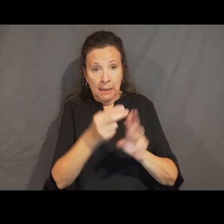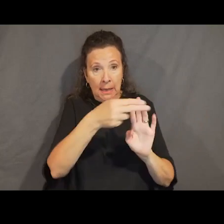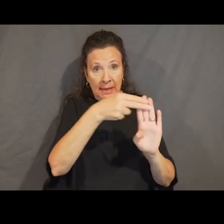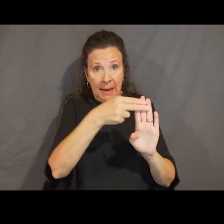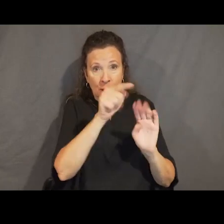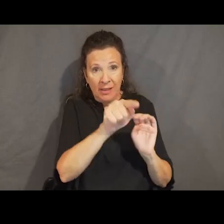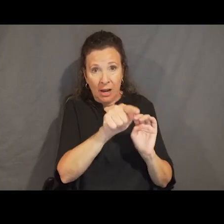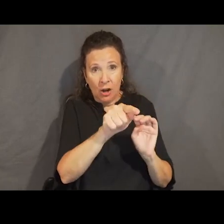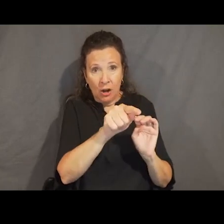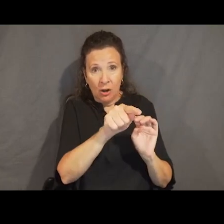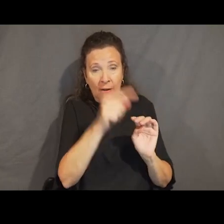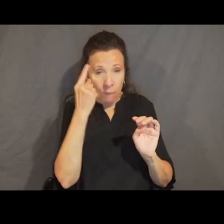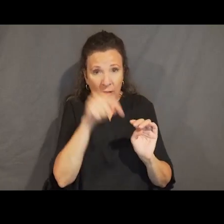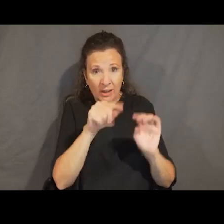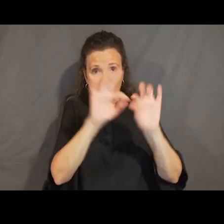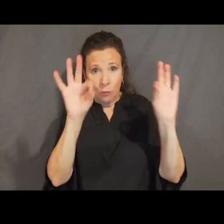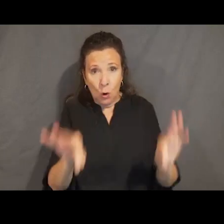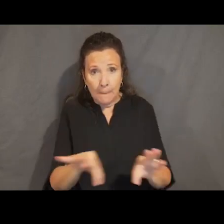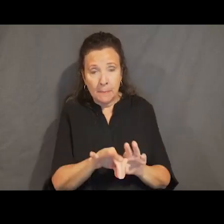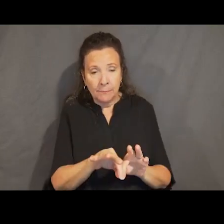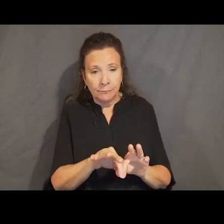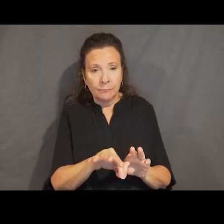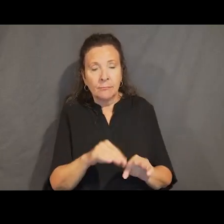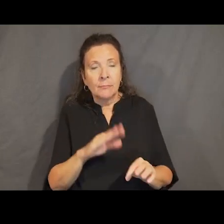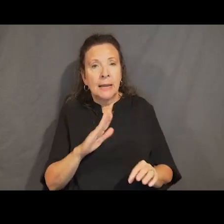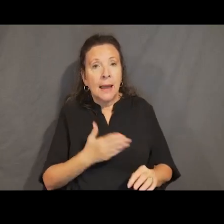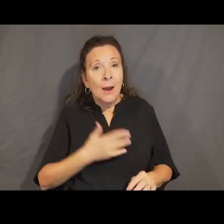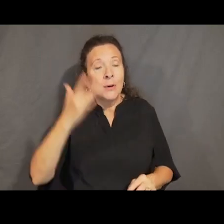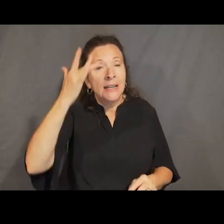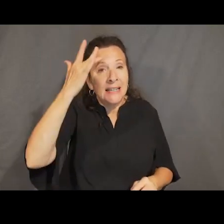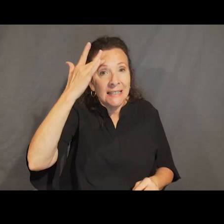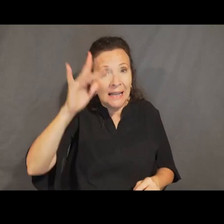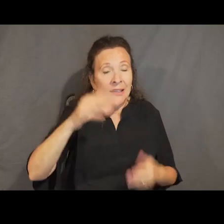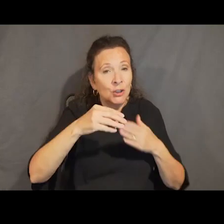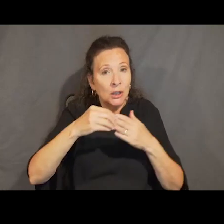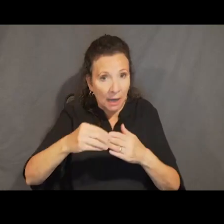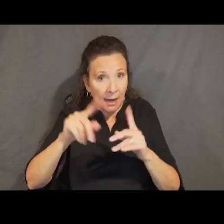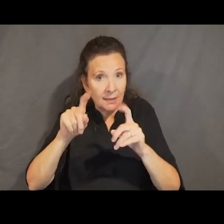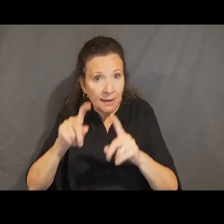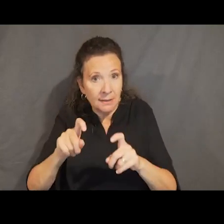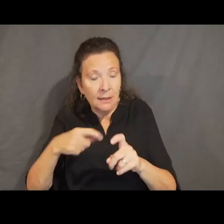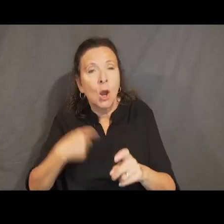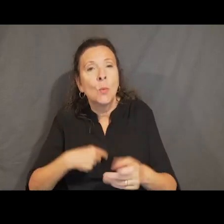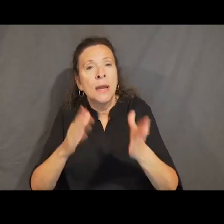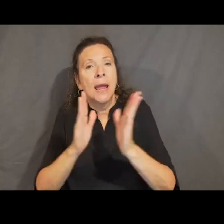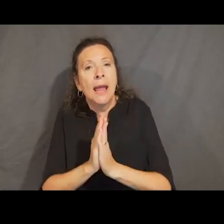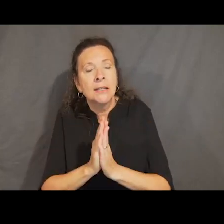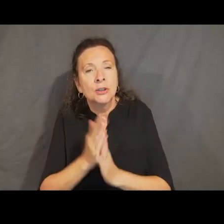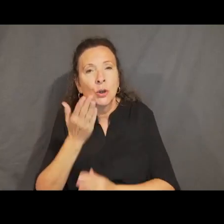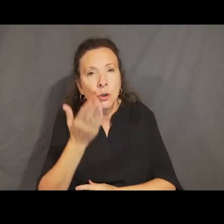intelligent-guided testing, we are actually asking you, the human, the label text was detected for